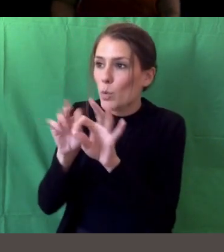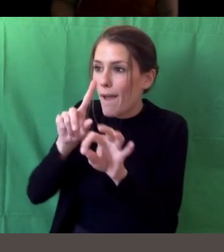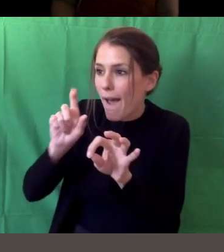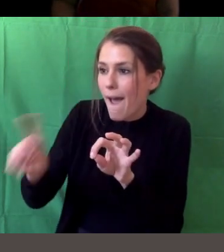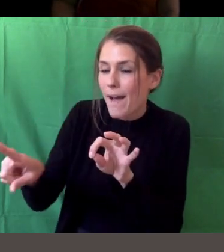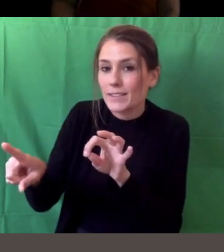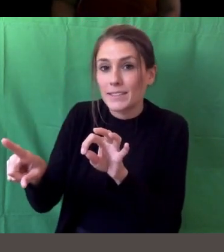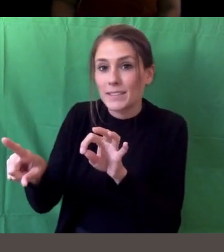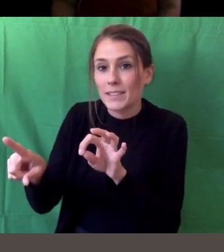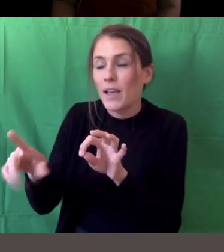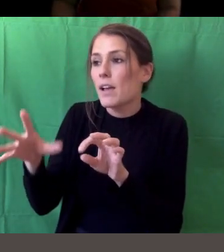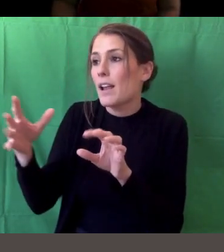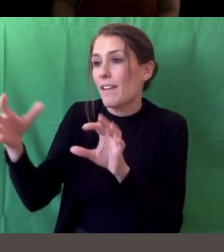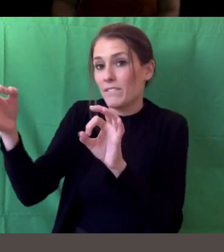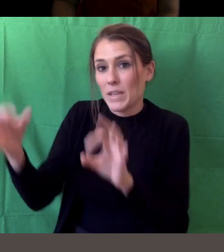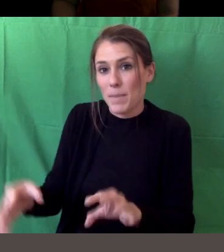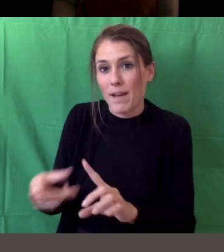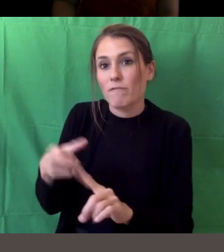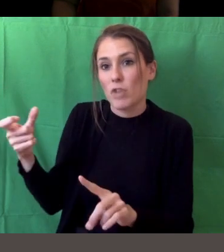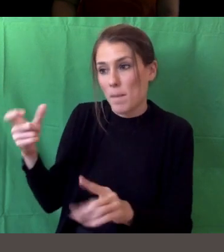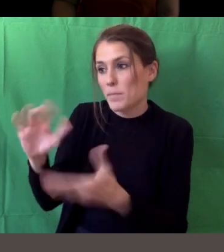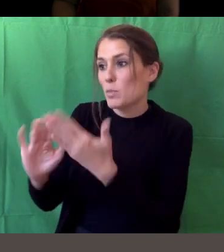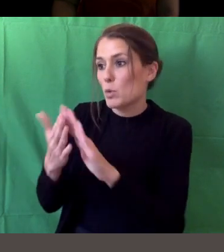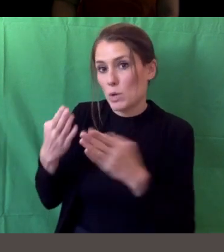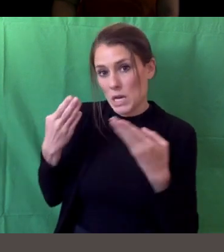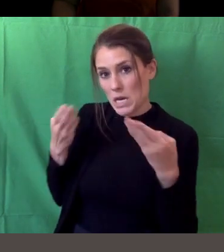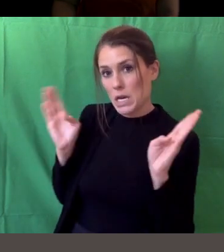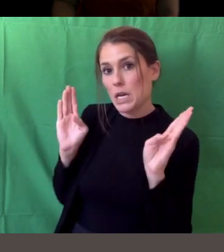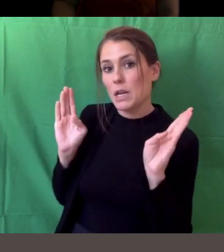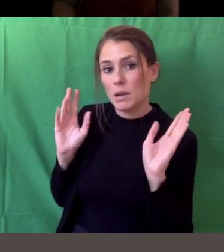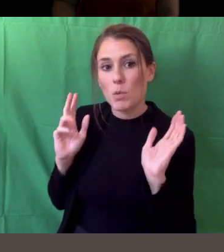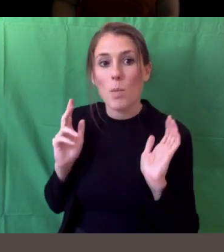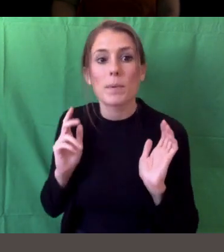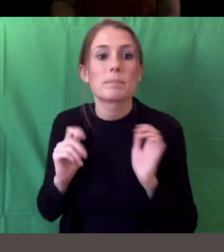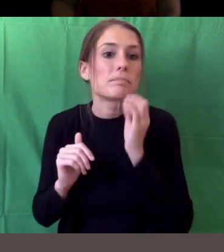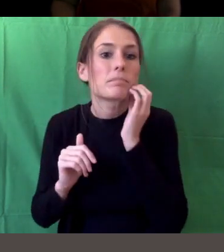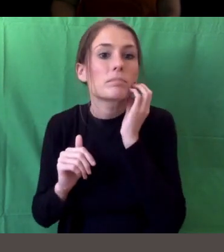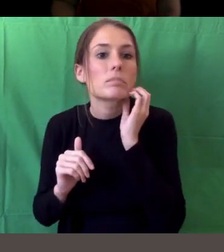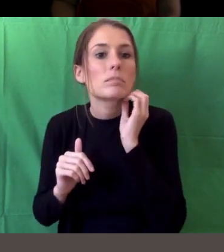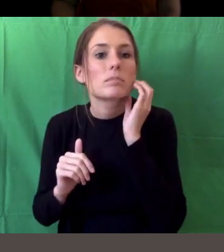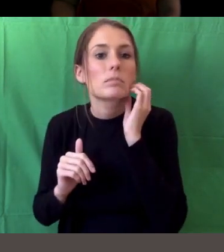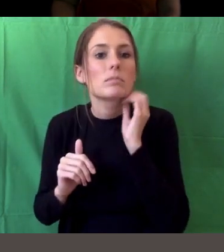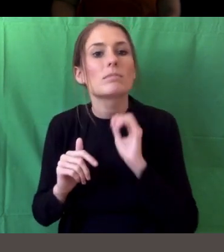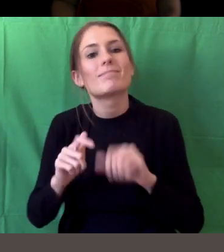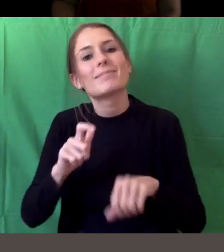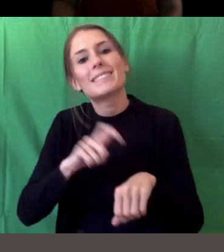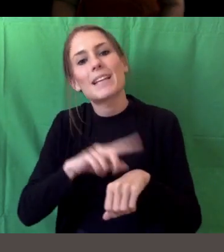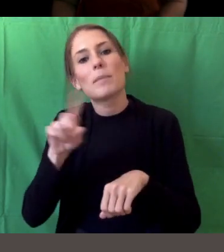that it's important to ask and take feedback from the community, that hosting events across